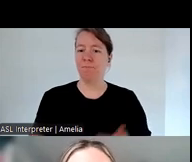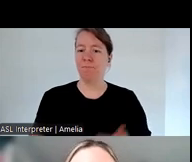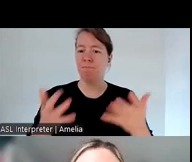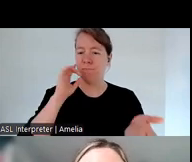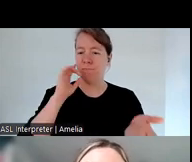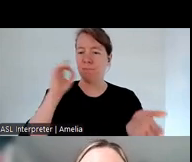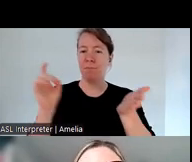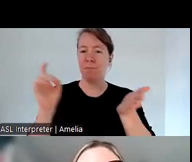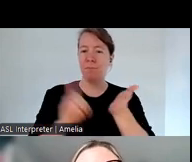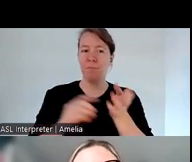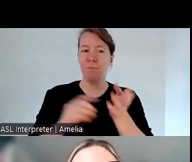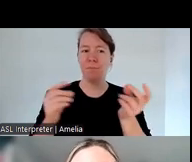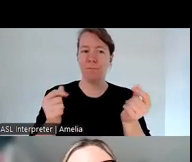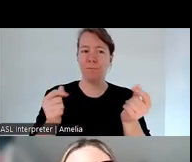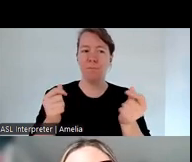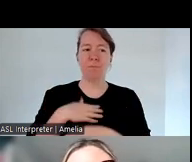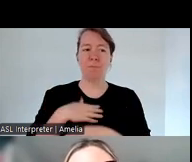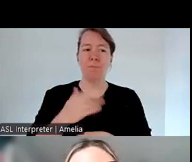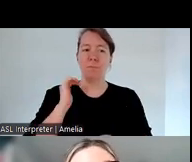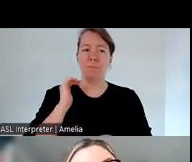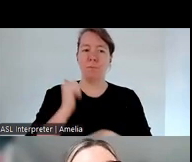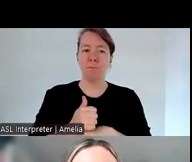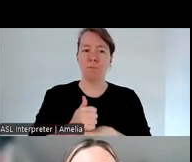McMaster University is located on the traditional territory of